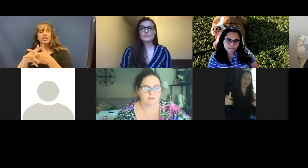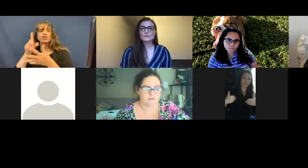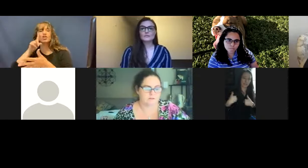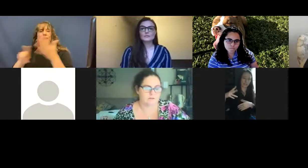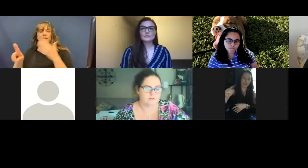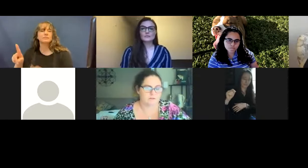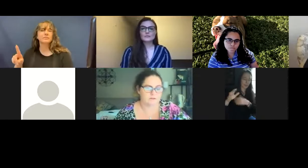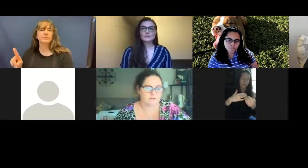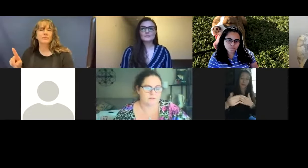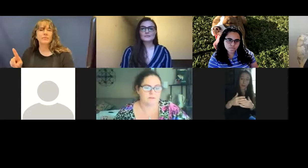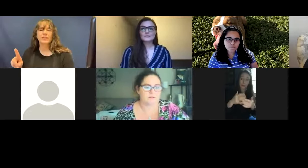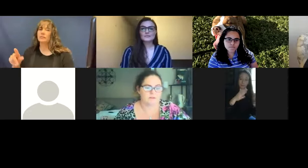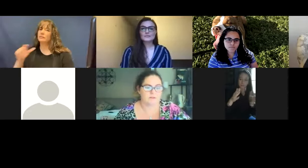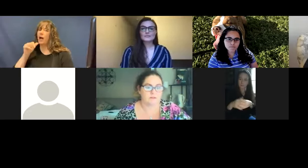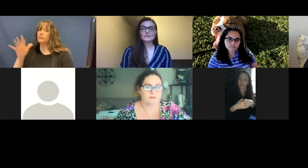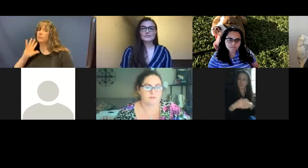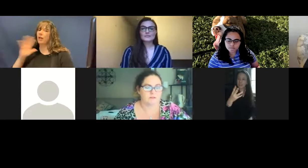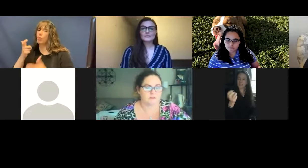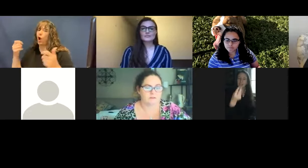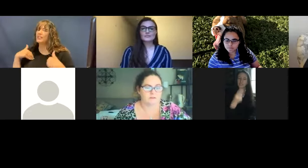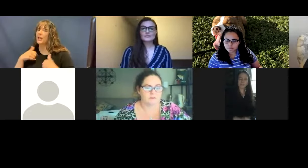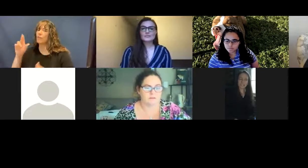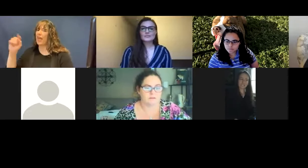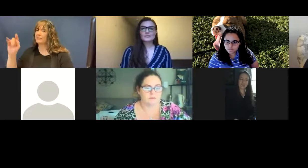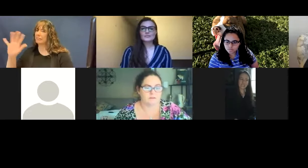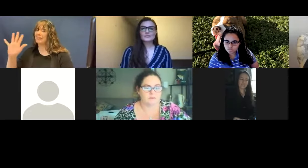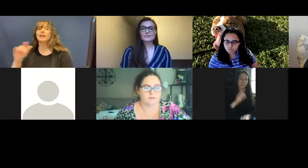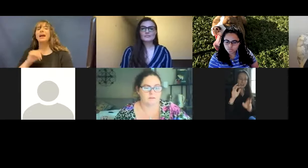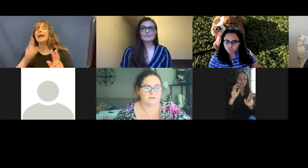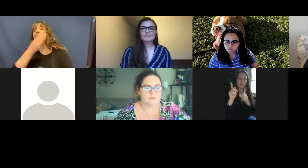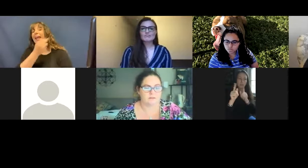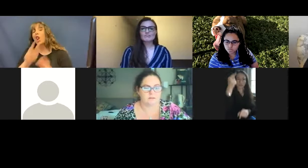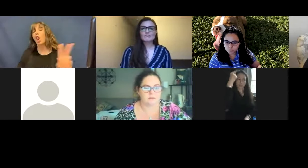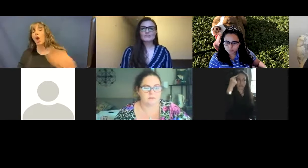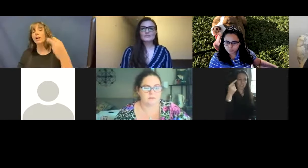a large animal vet. But anyway, he looked at me and he said, people are going to think